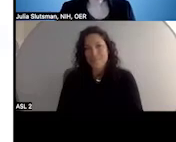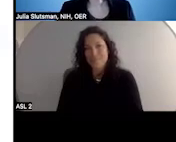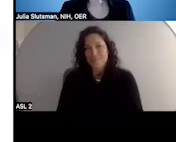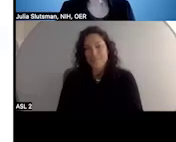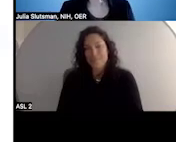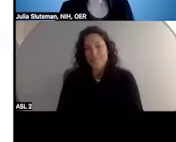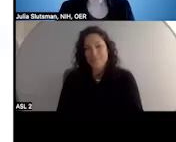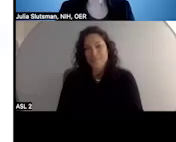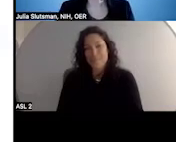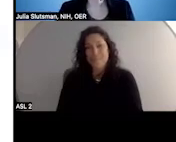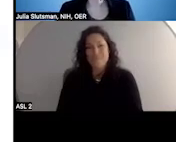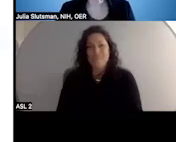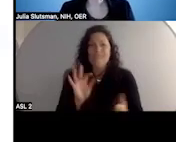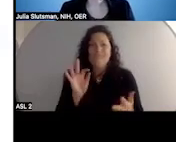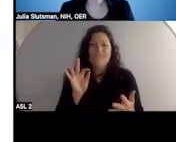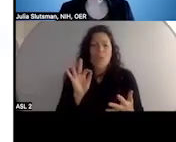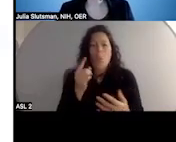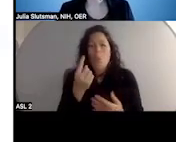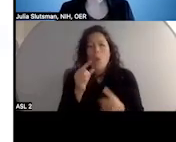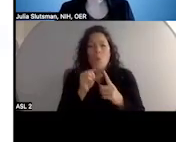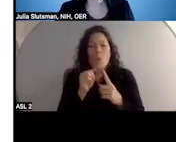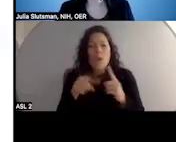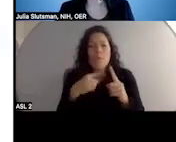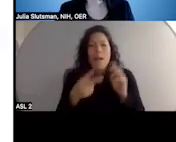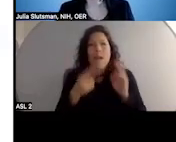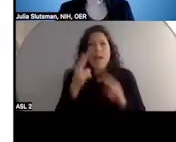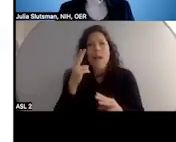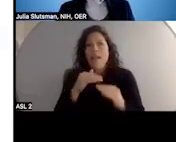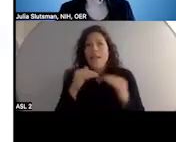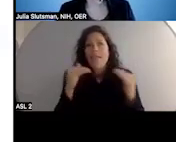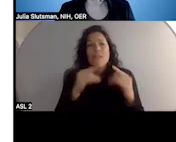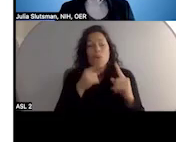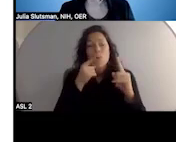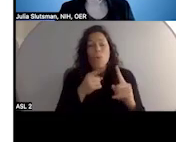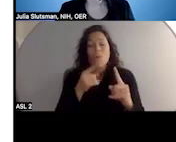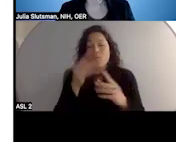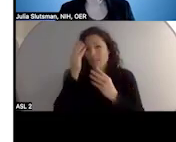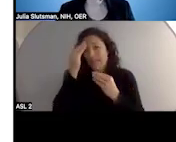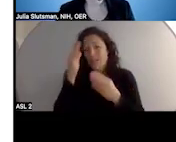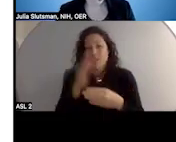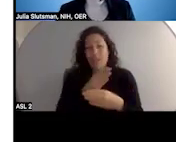I'll just say a word about the high-level goals of data sharing before diving into the specifics